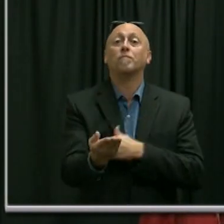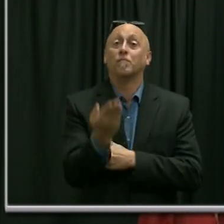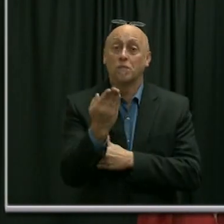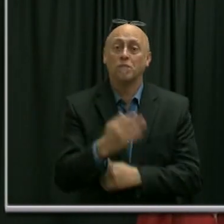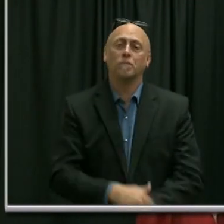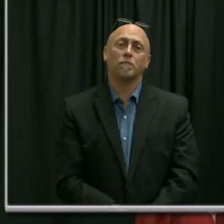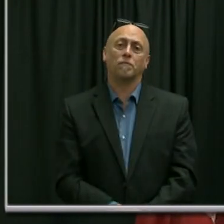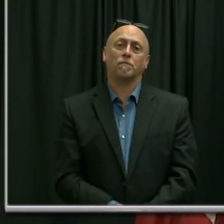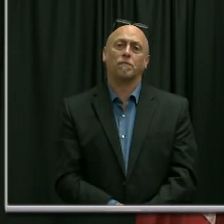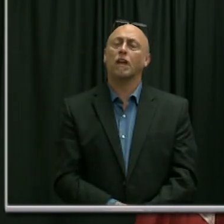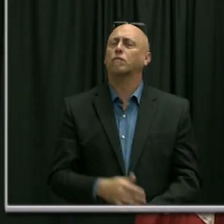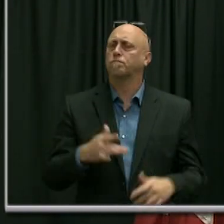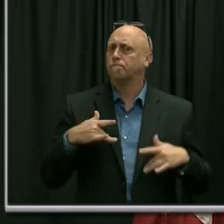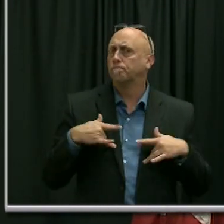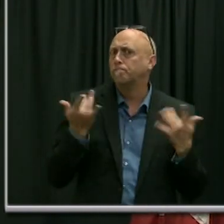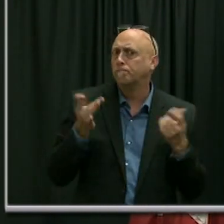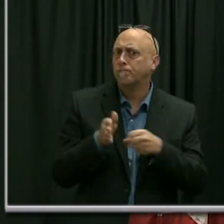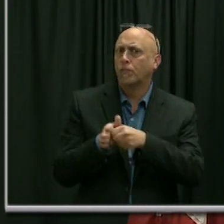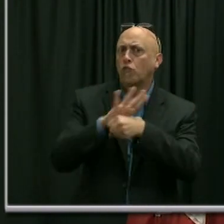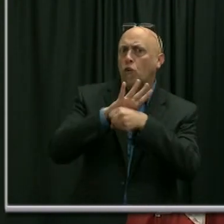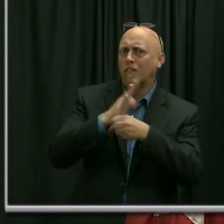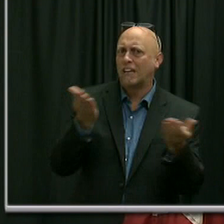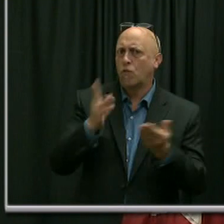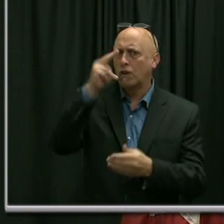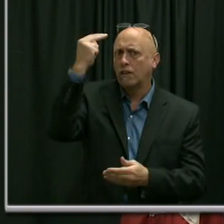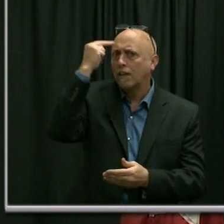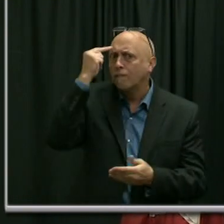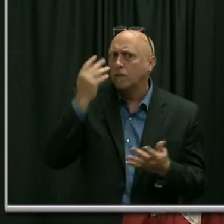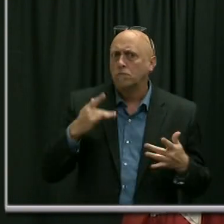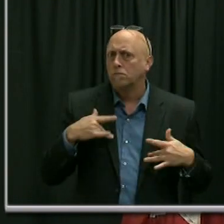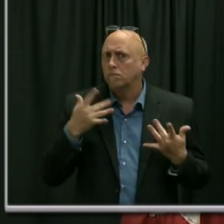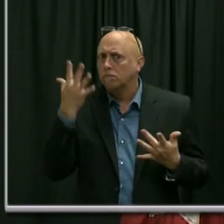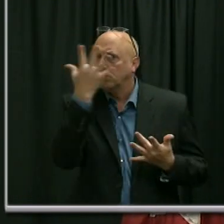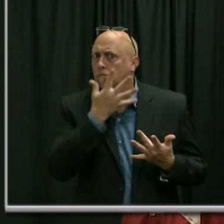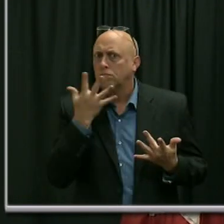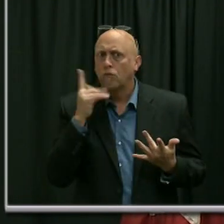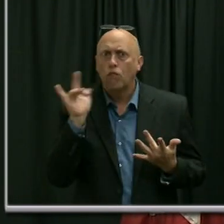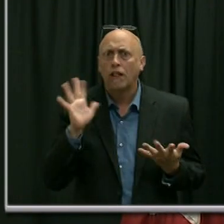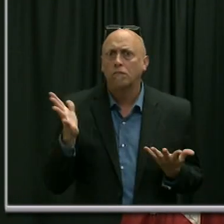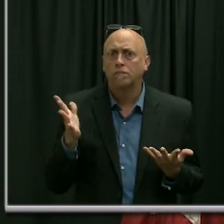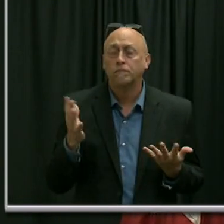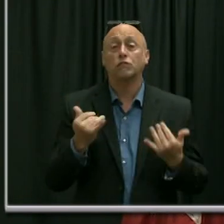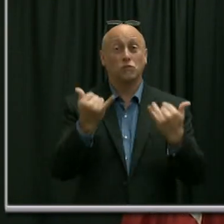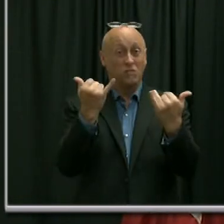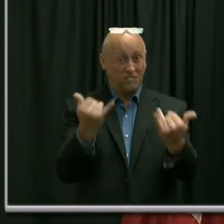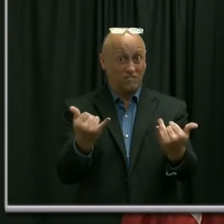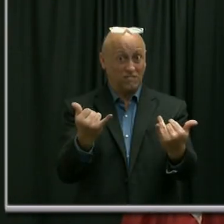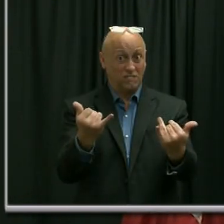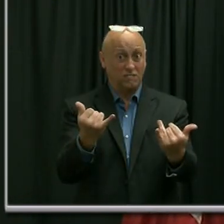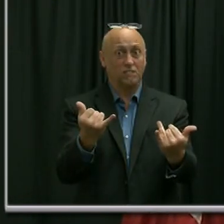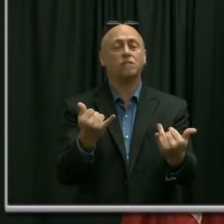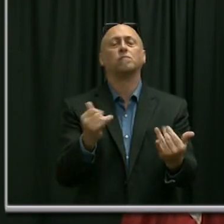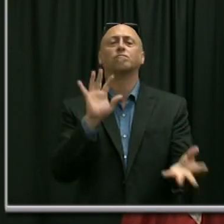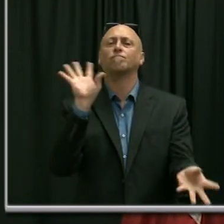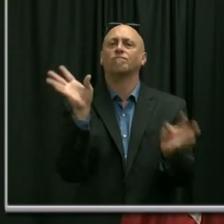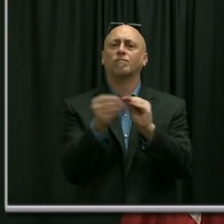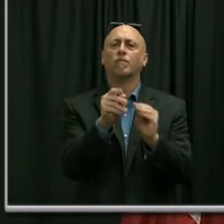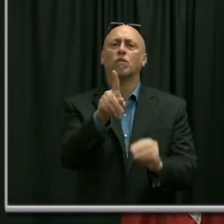ENDED MORNING EVERYONE. I WANT TO START WITH AN UPDATE ON THE